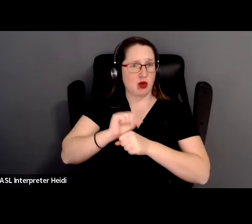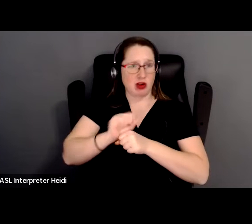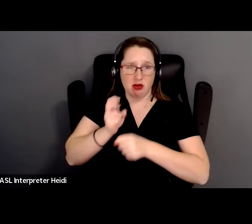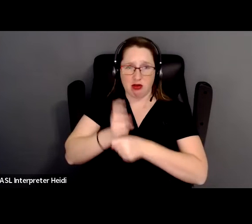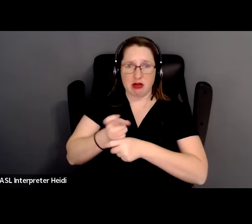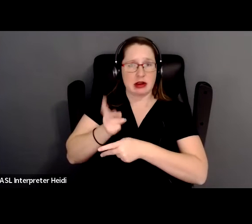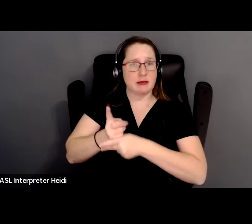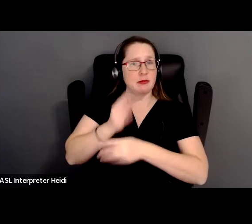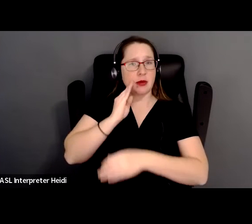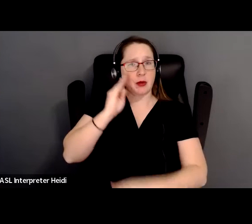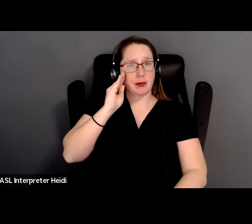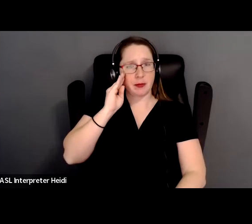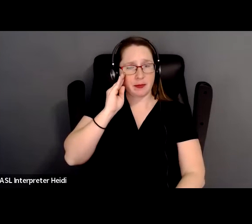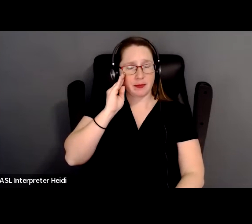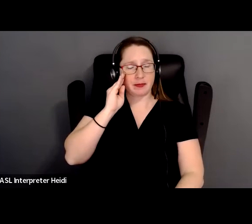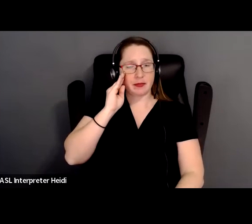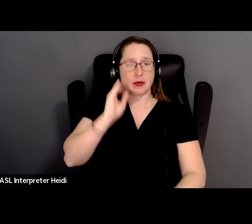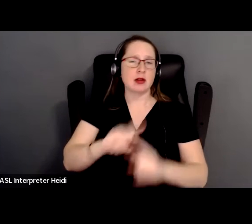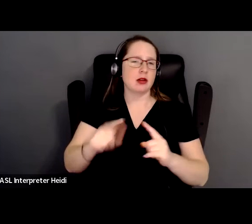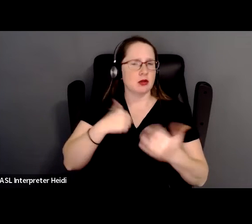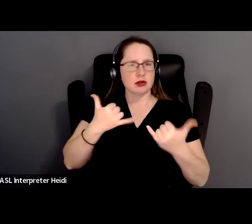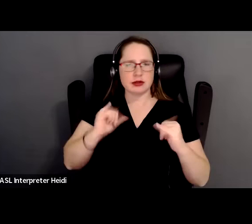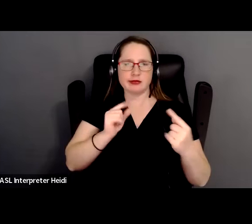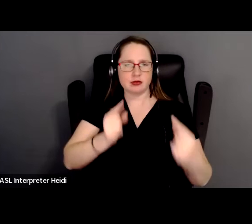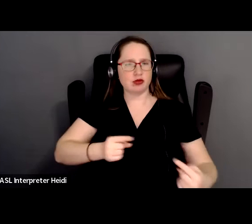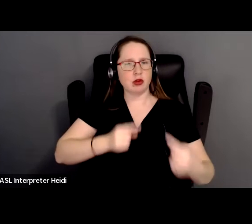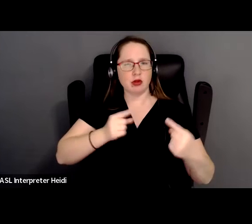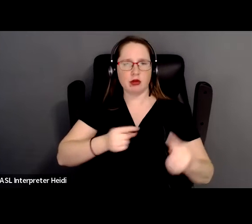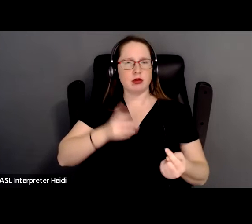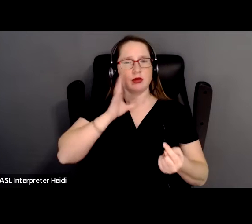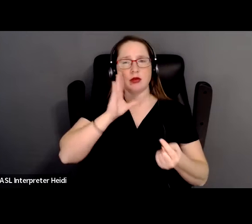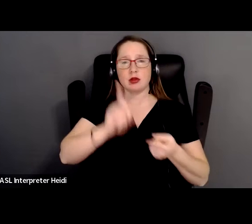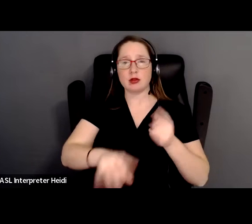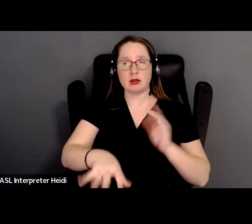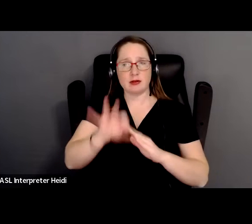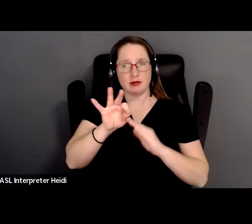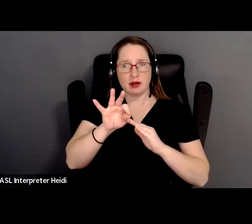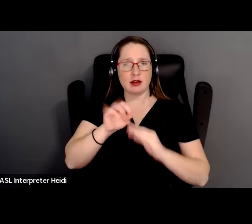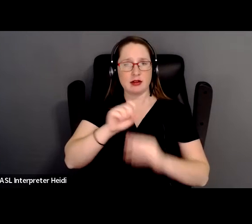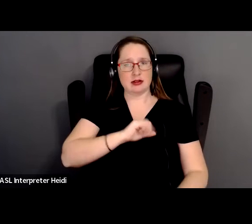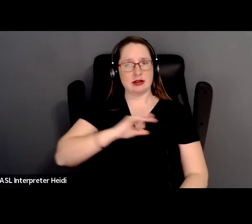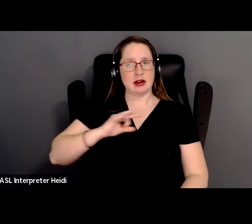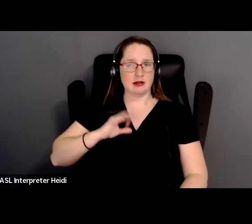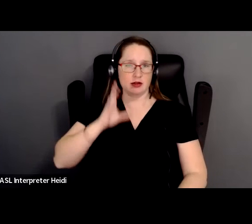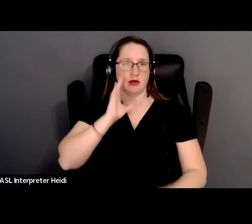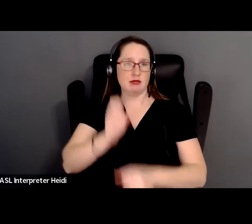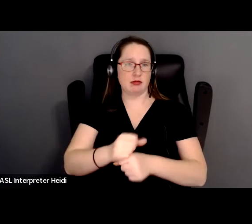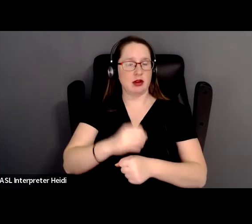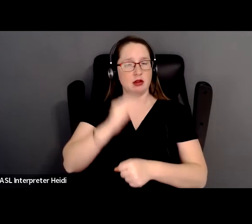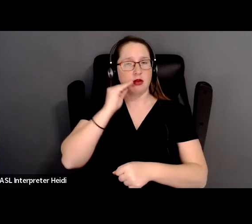but we'll still struggle to find those staff that will make our home in our live.